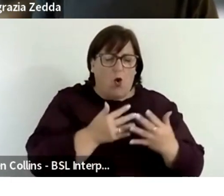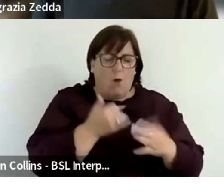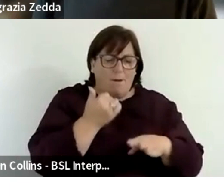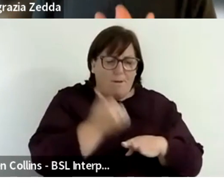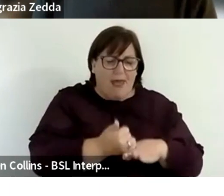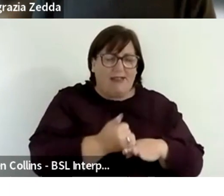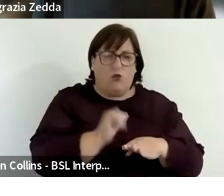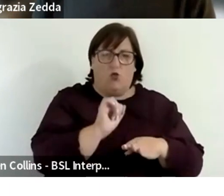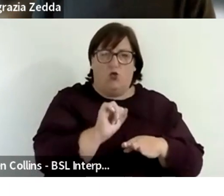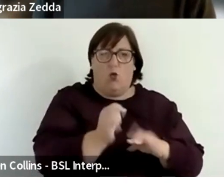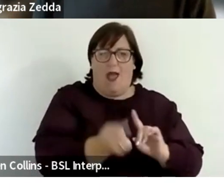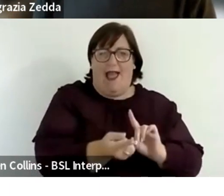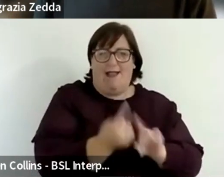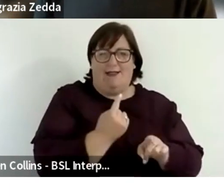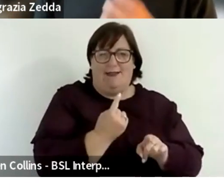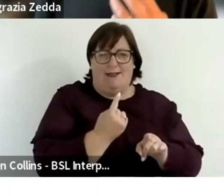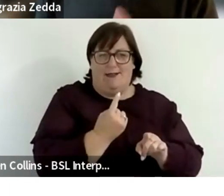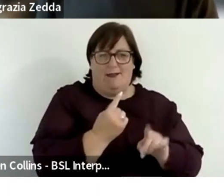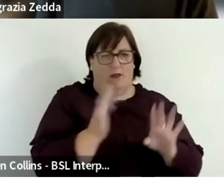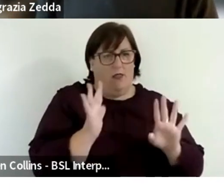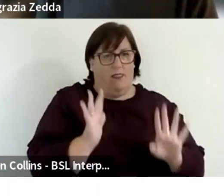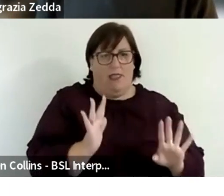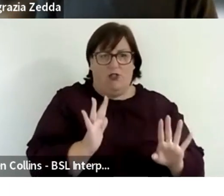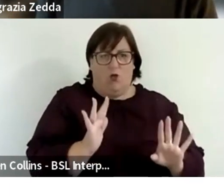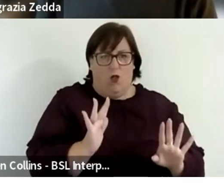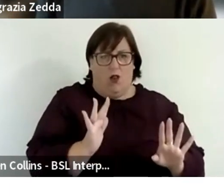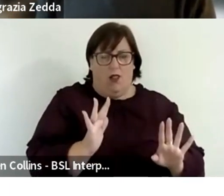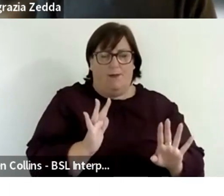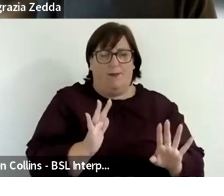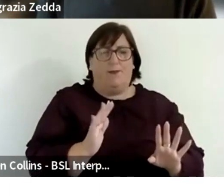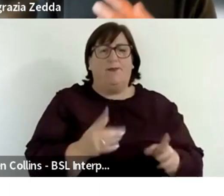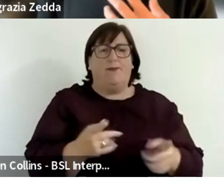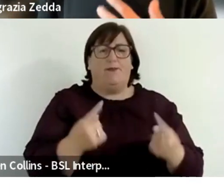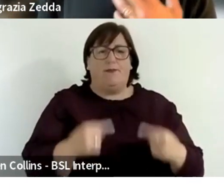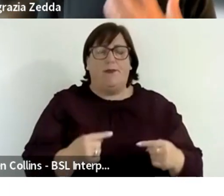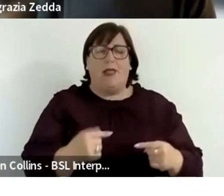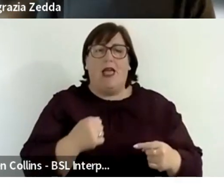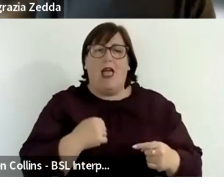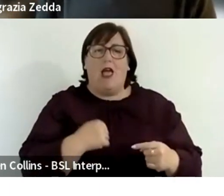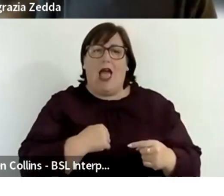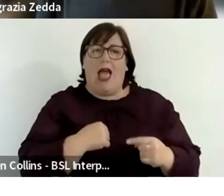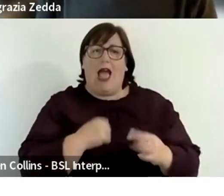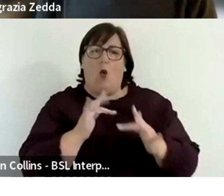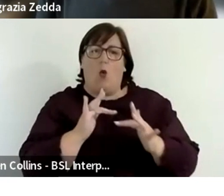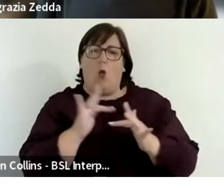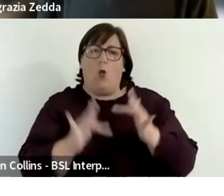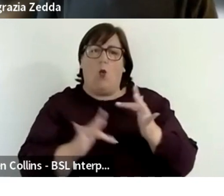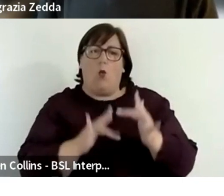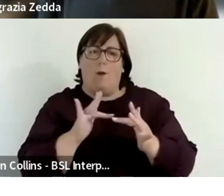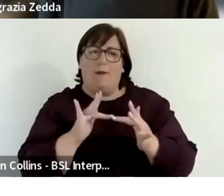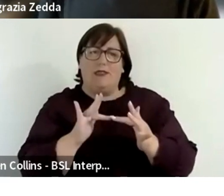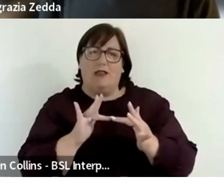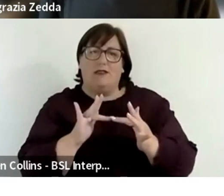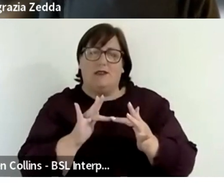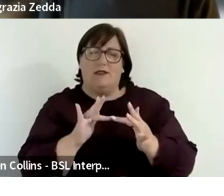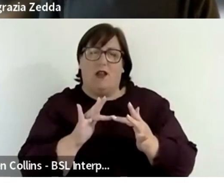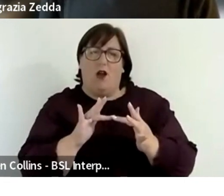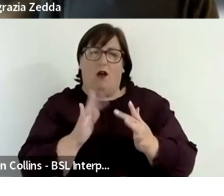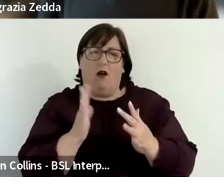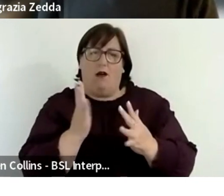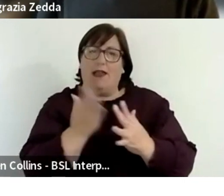We also make sure that we are inclusive up to double AA accessible standard.